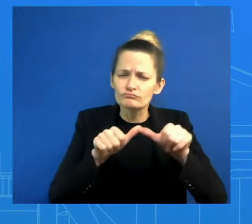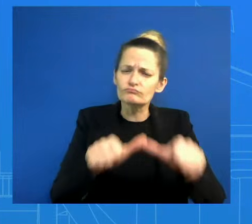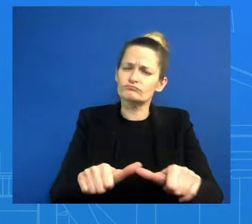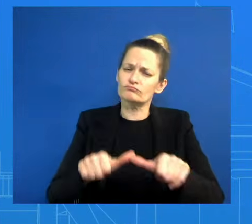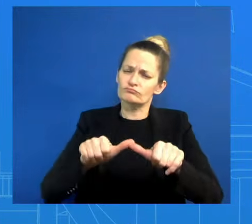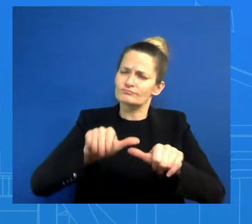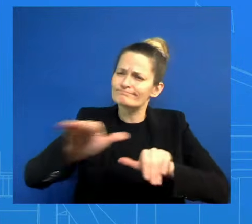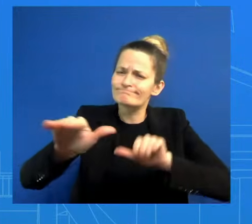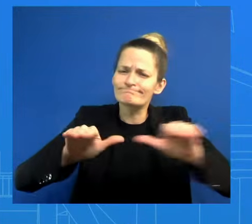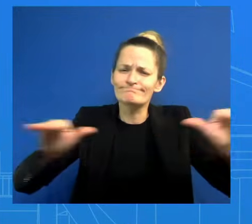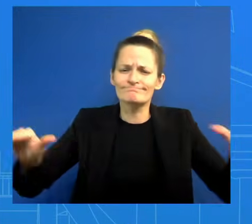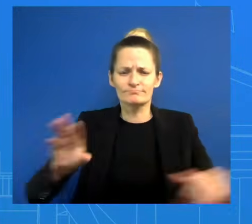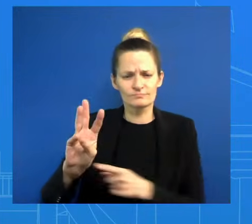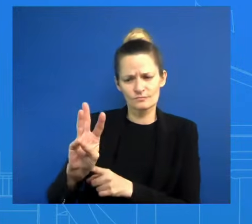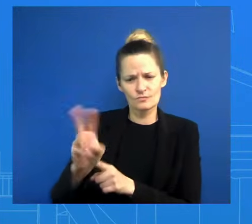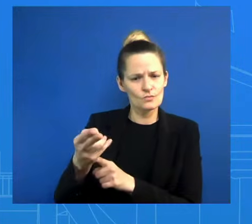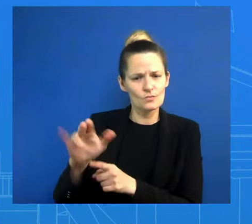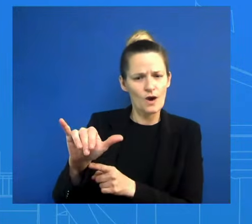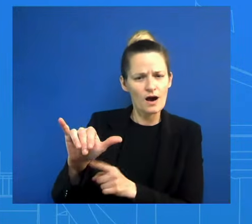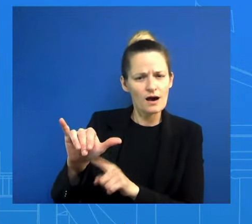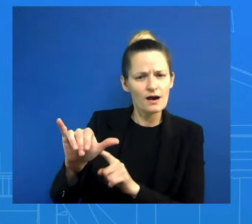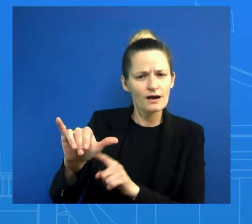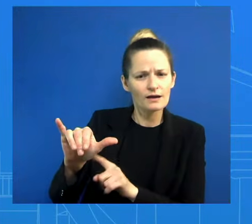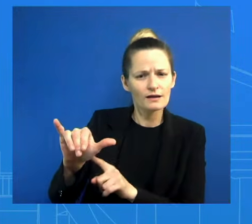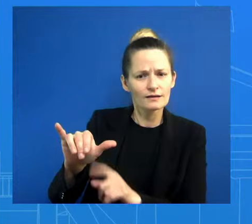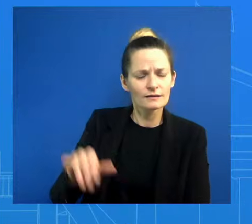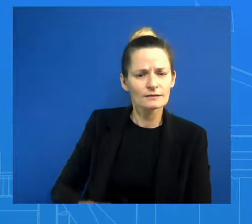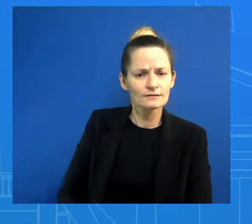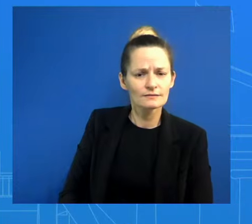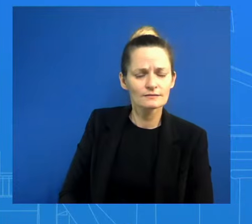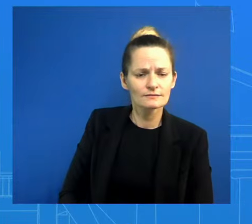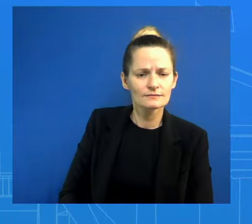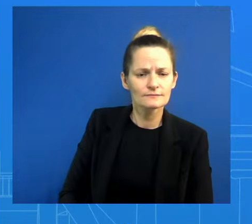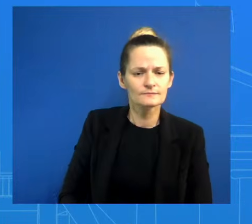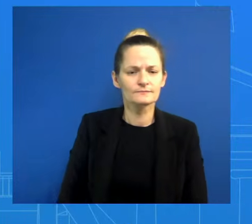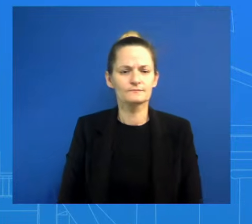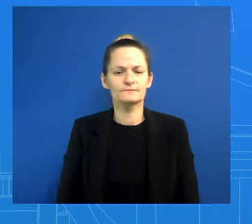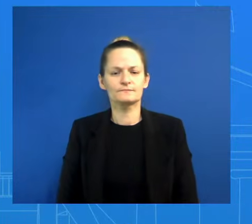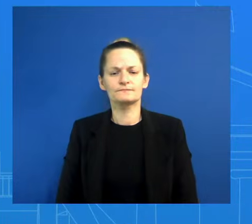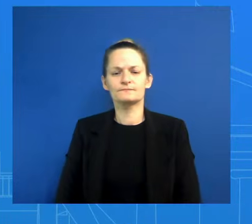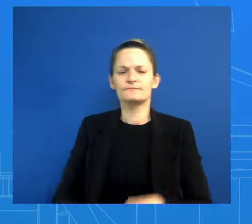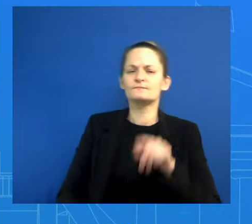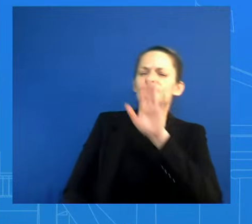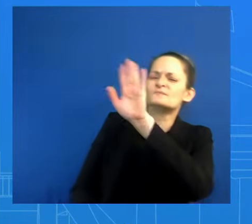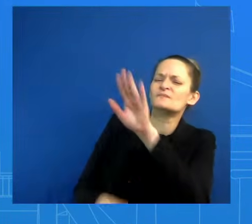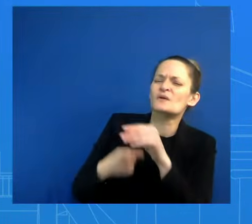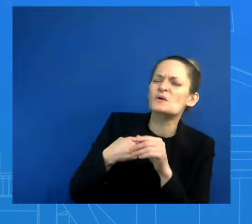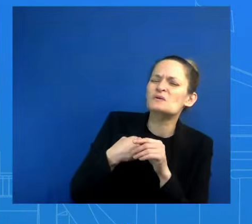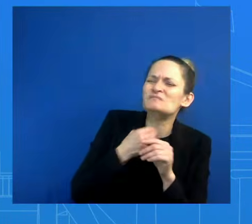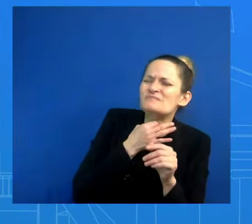The Press: Karine, thank you so much. I want to follow up on Mary's question when she asked you why you feel confident